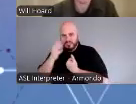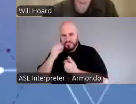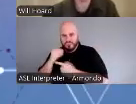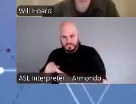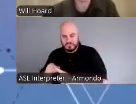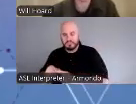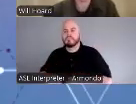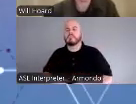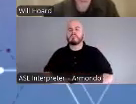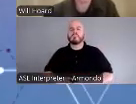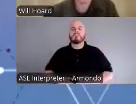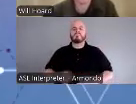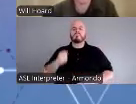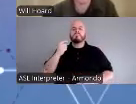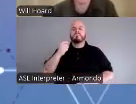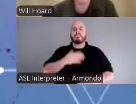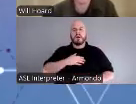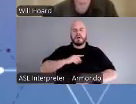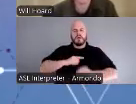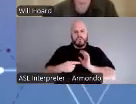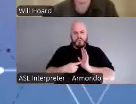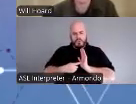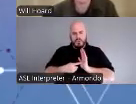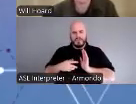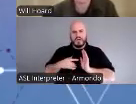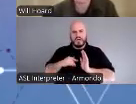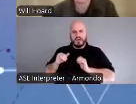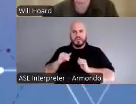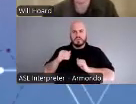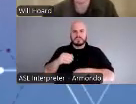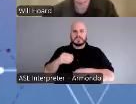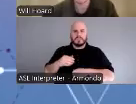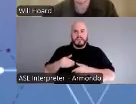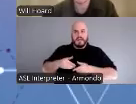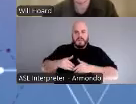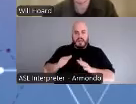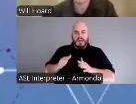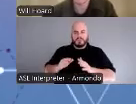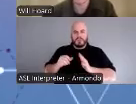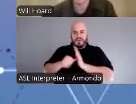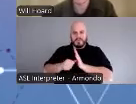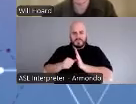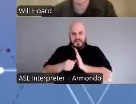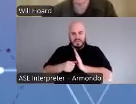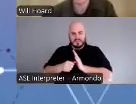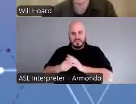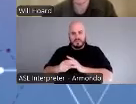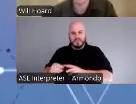I felt enabled to emphasize that we valued lived experience